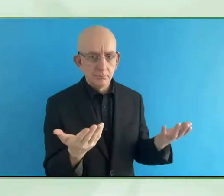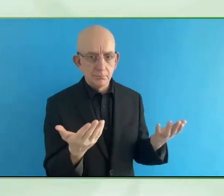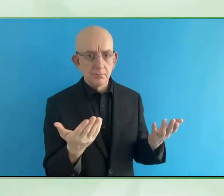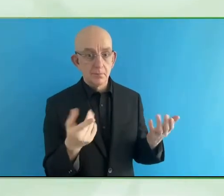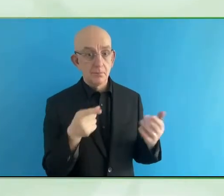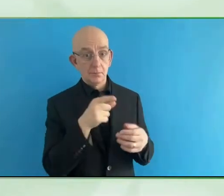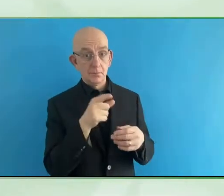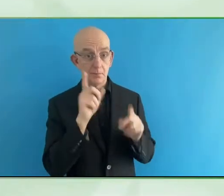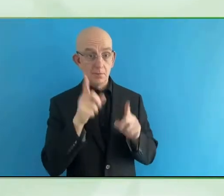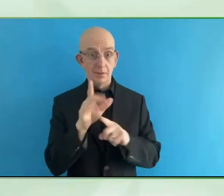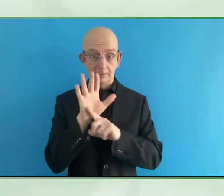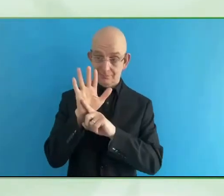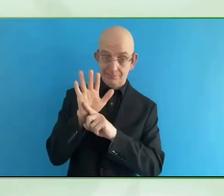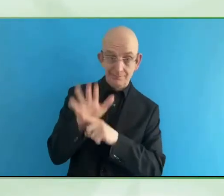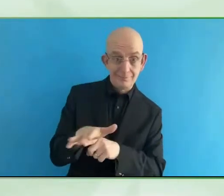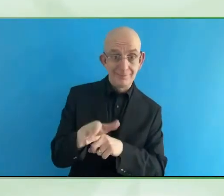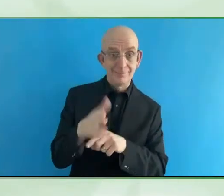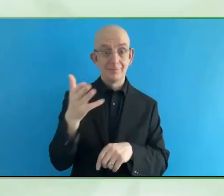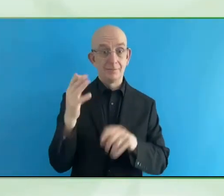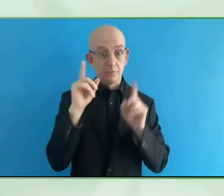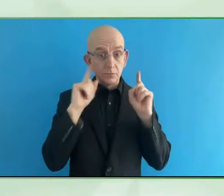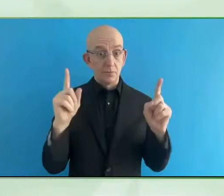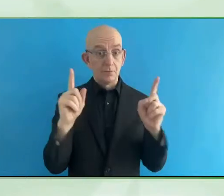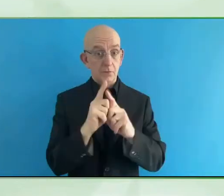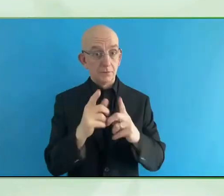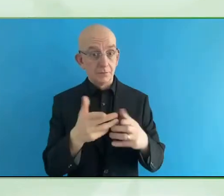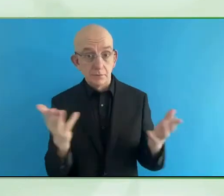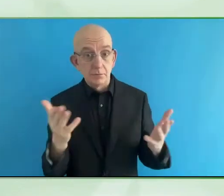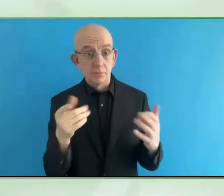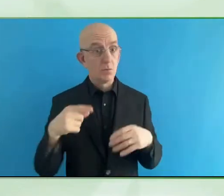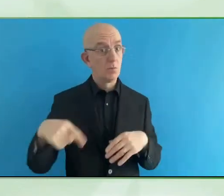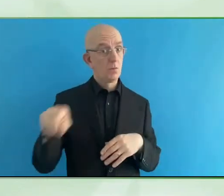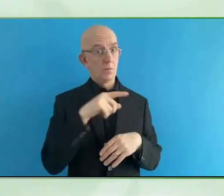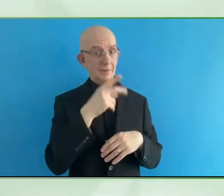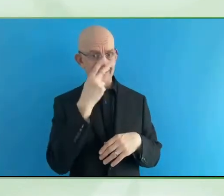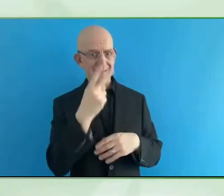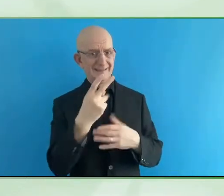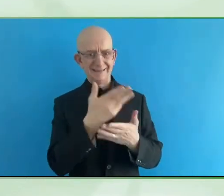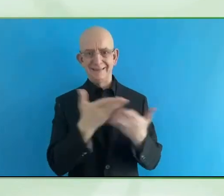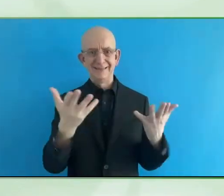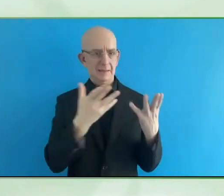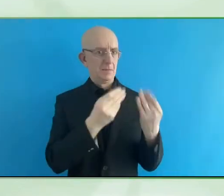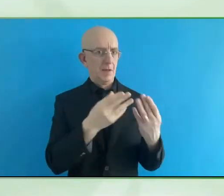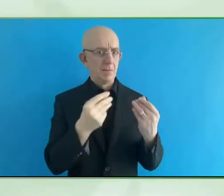thing, but should be vital from the beginning. By any means possible.